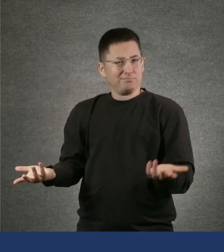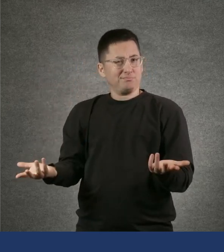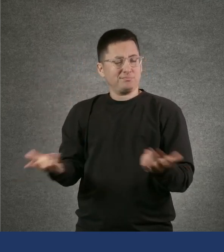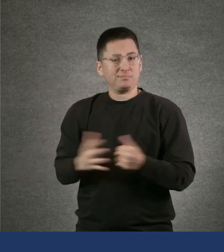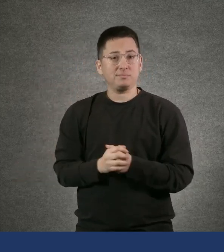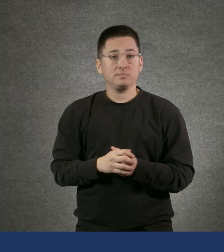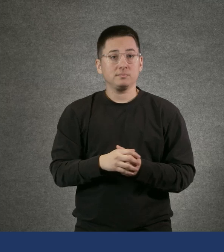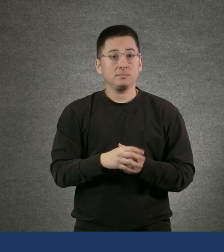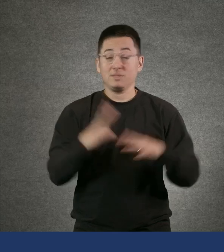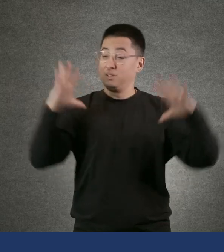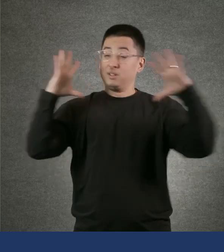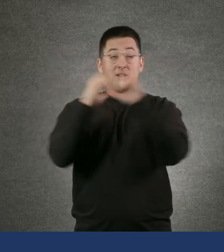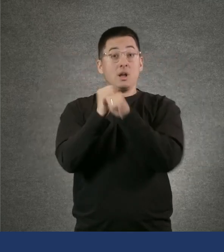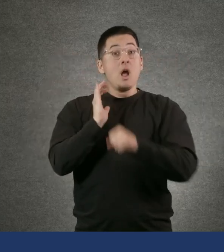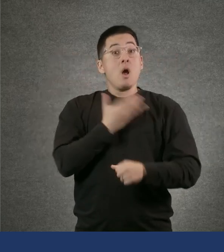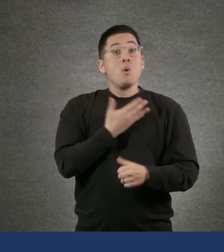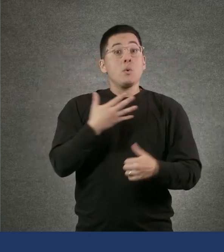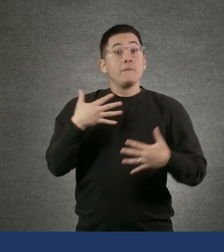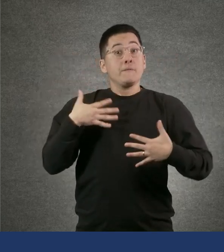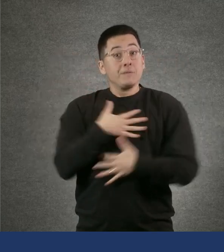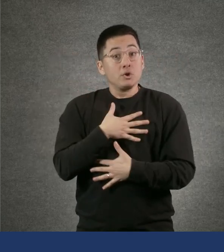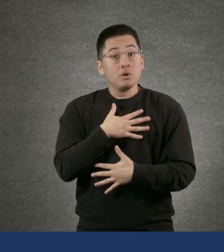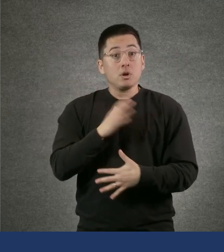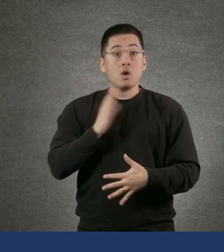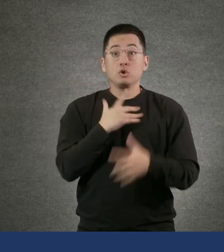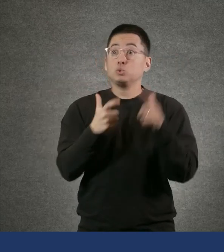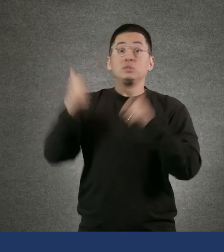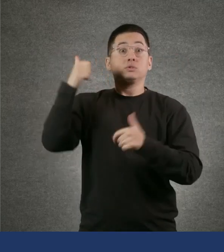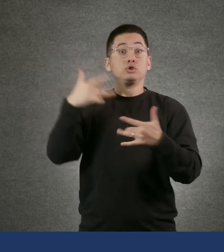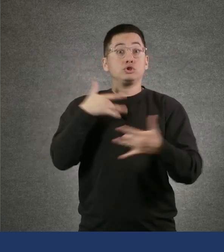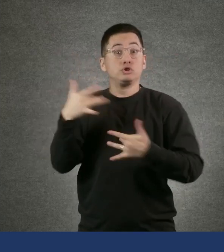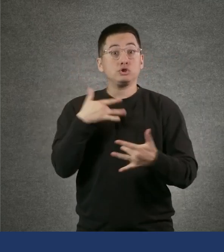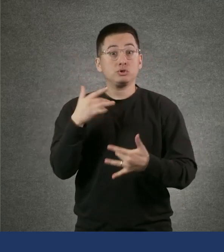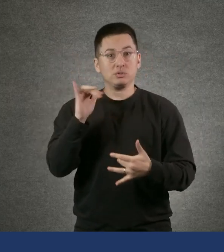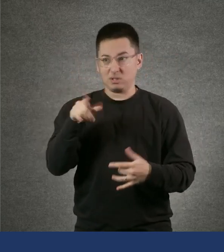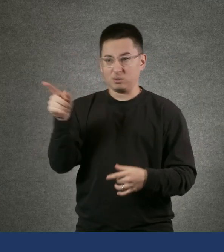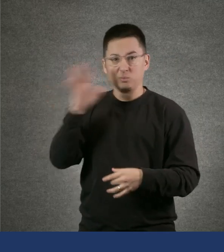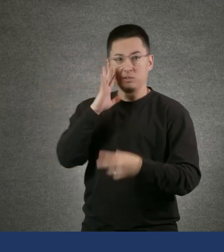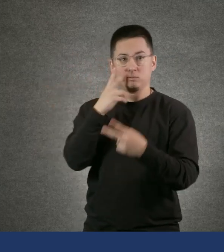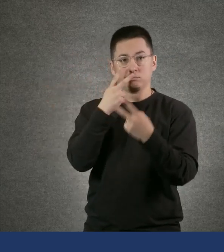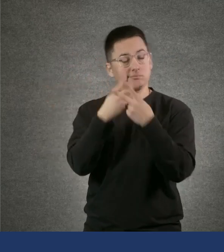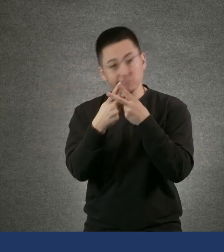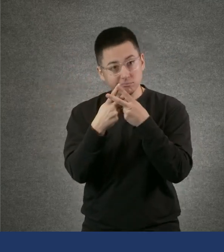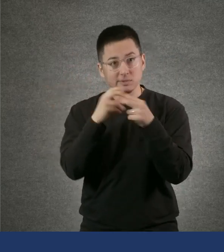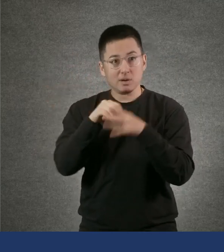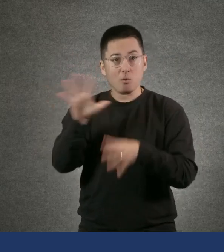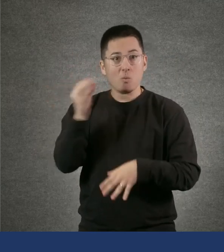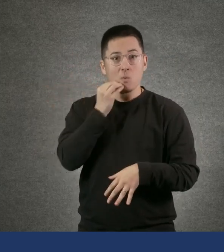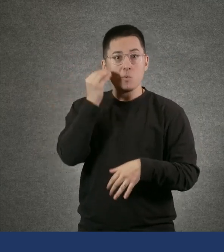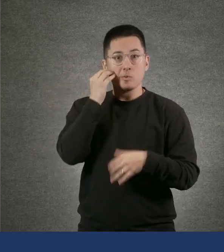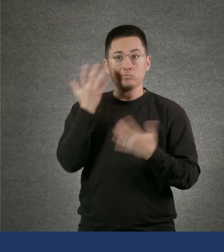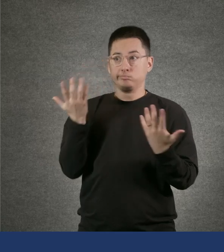will be that she is trapped in her own home, isolated from the people that love her and care for her,